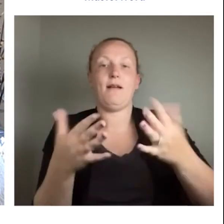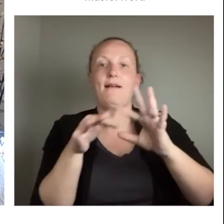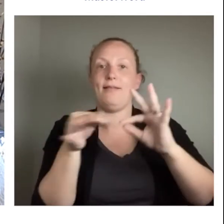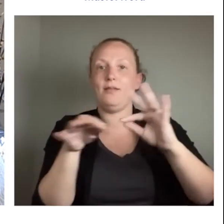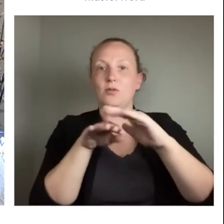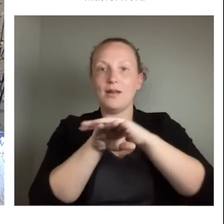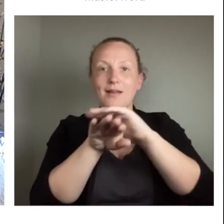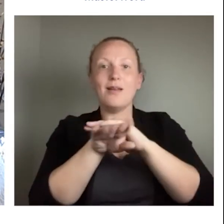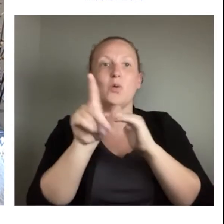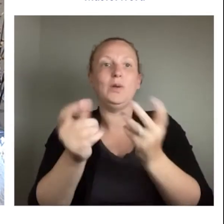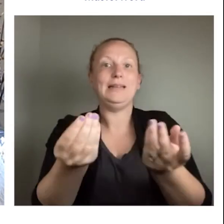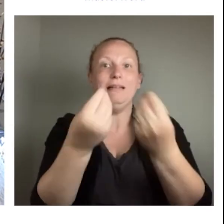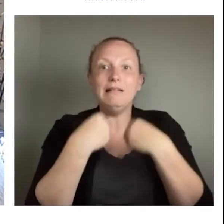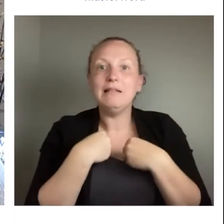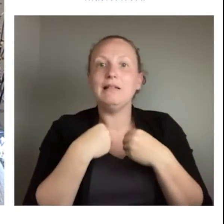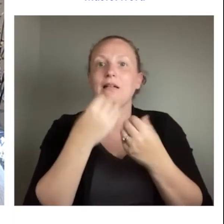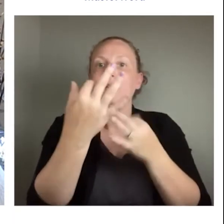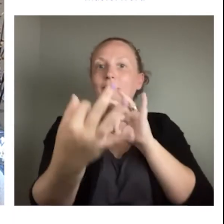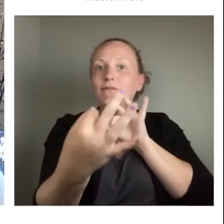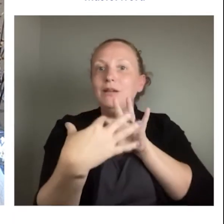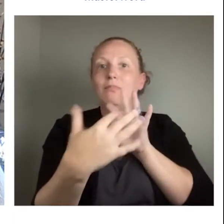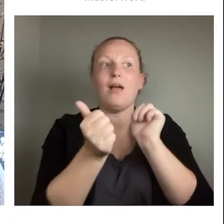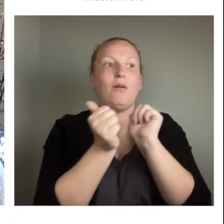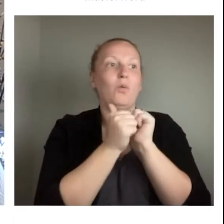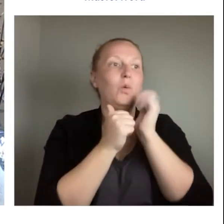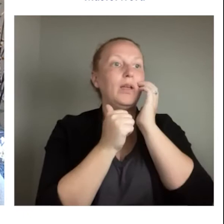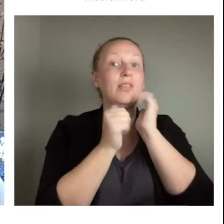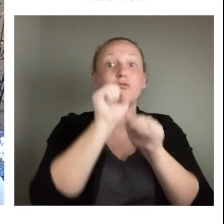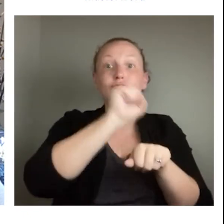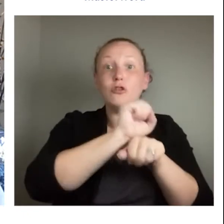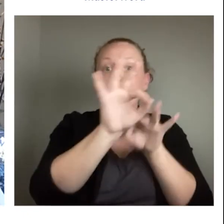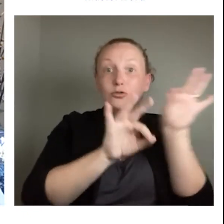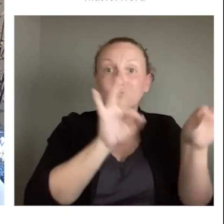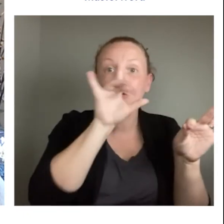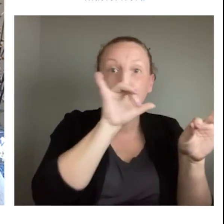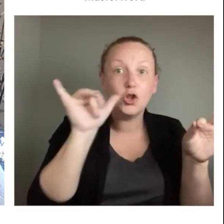ethics, best practices, bylaws, to help us